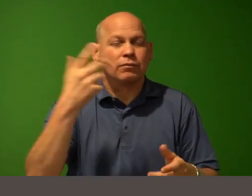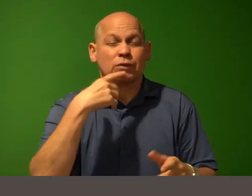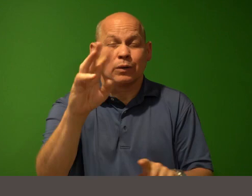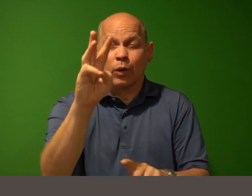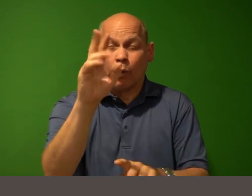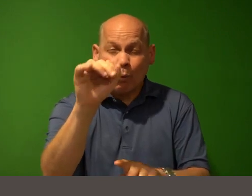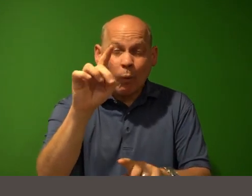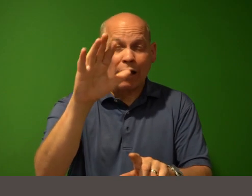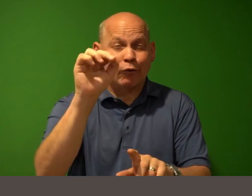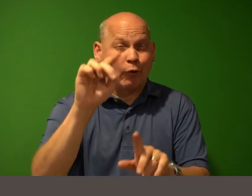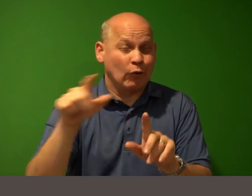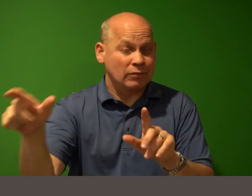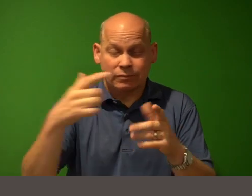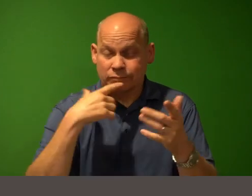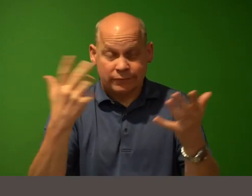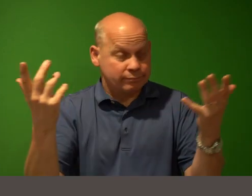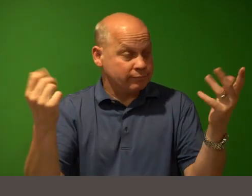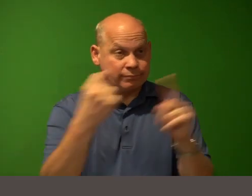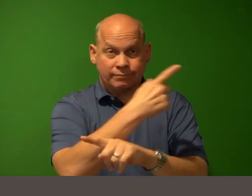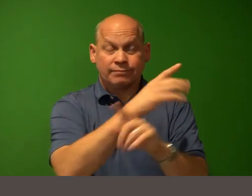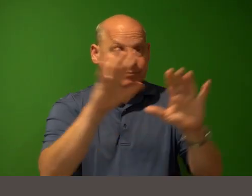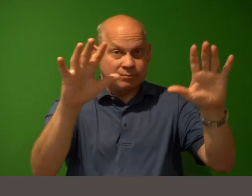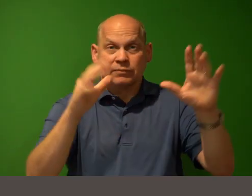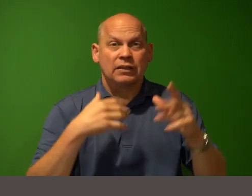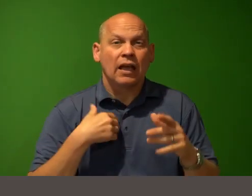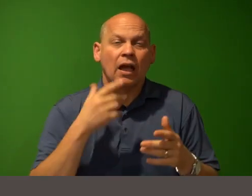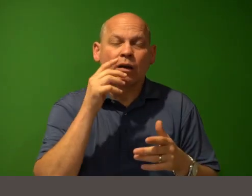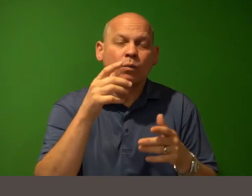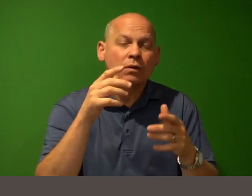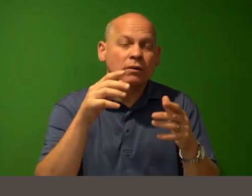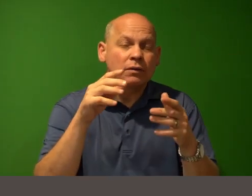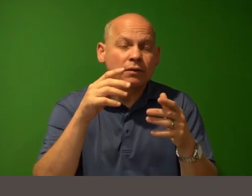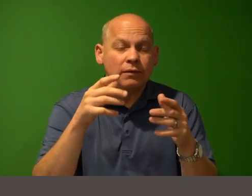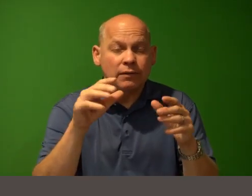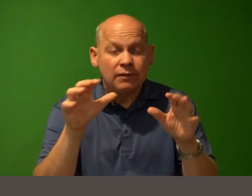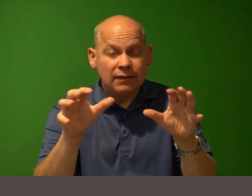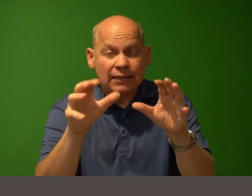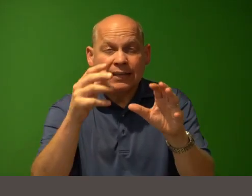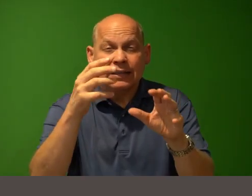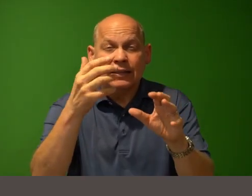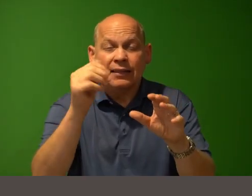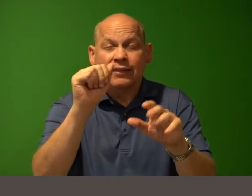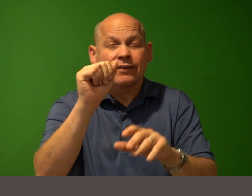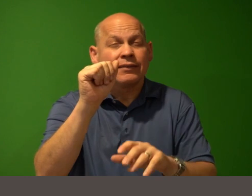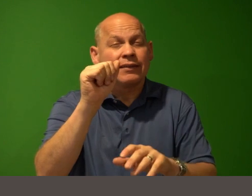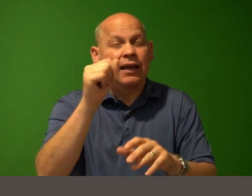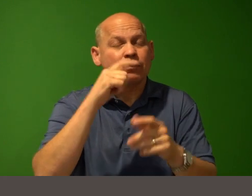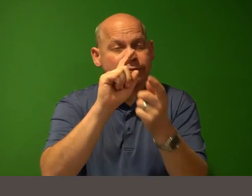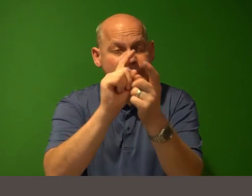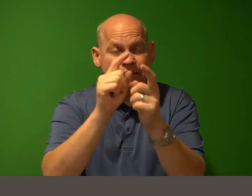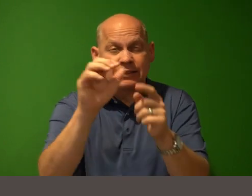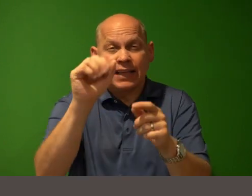I'm going to simulate the act of throwing dice